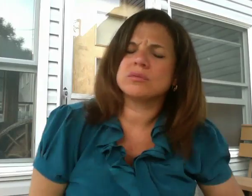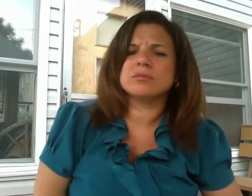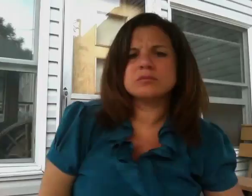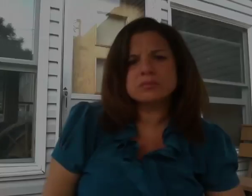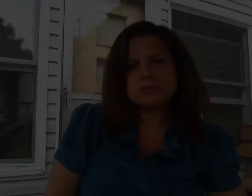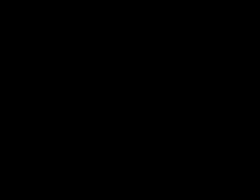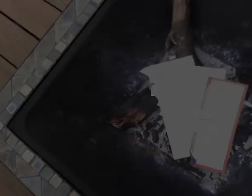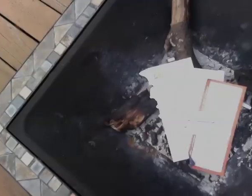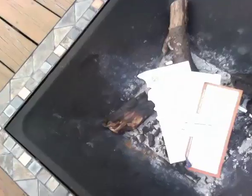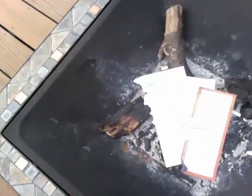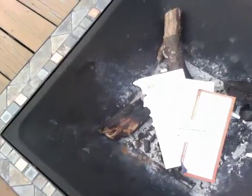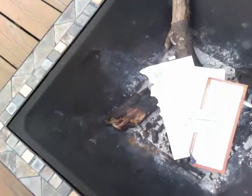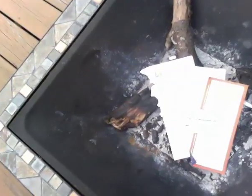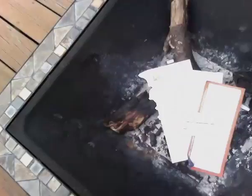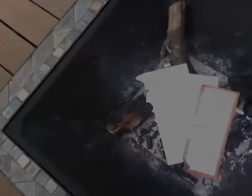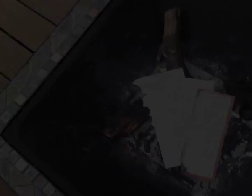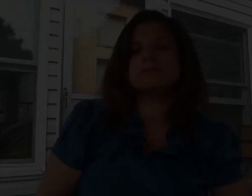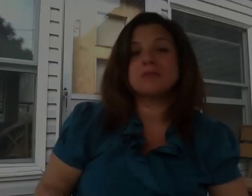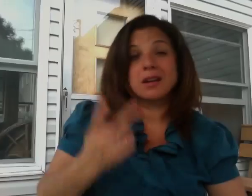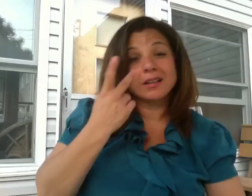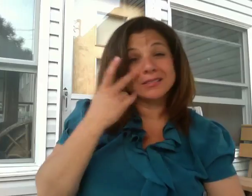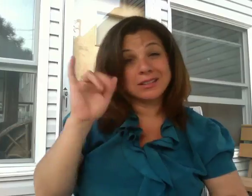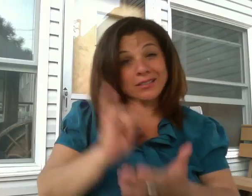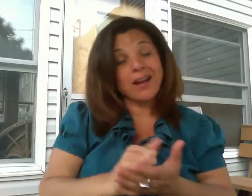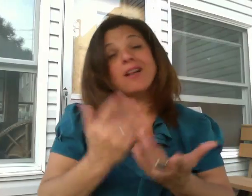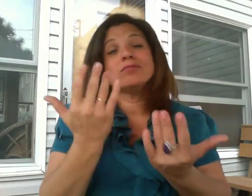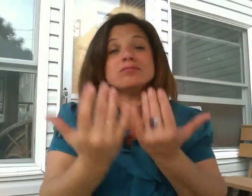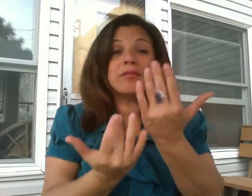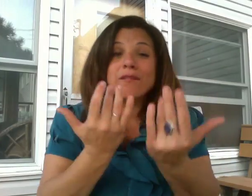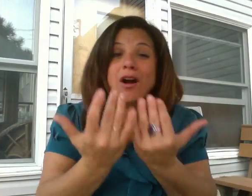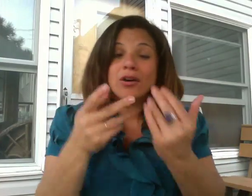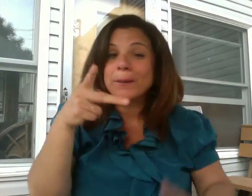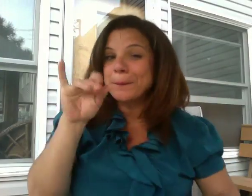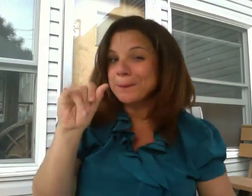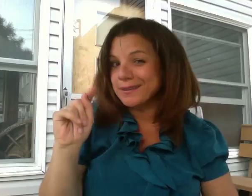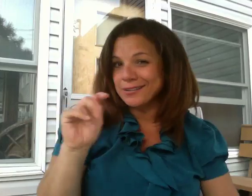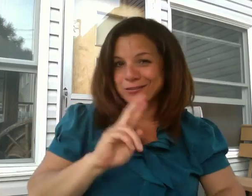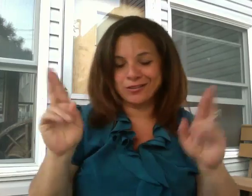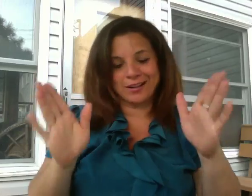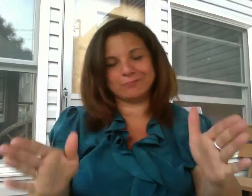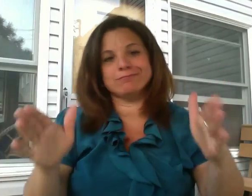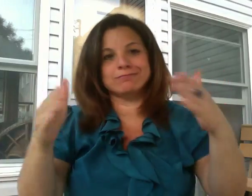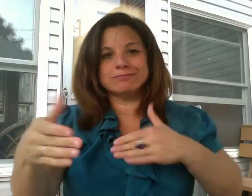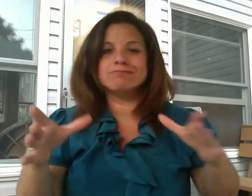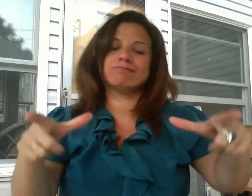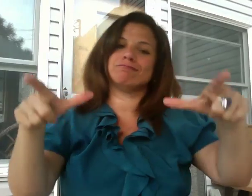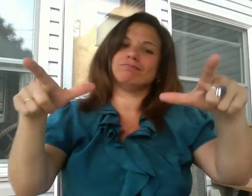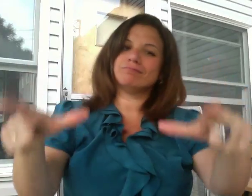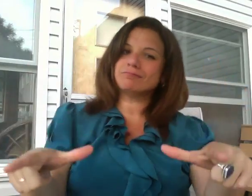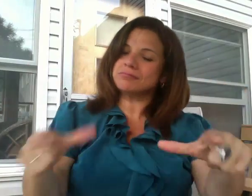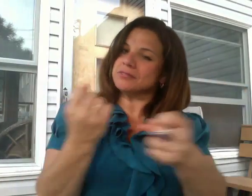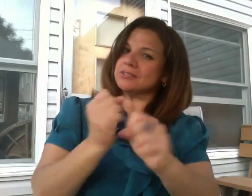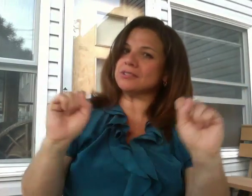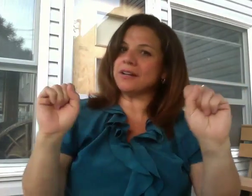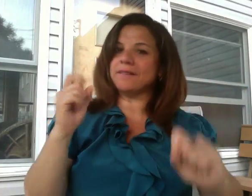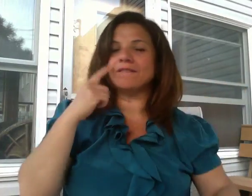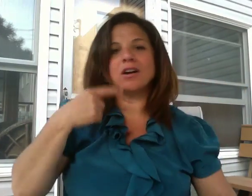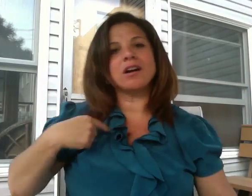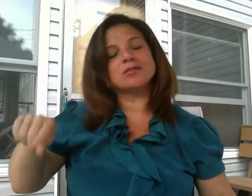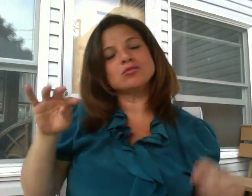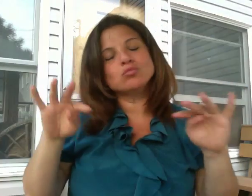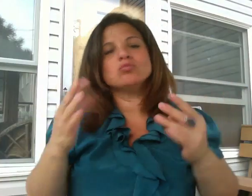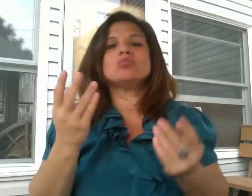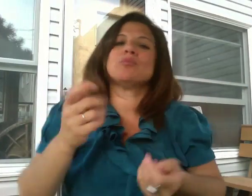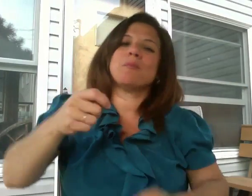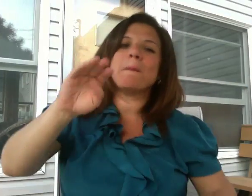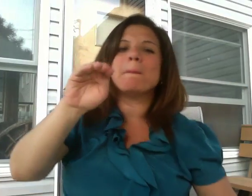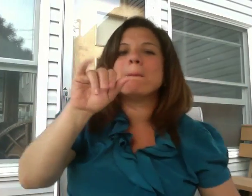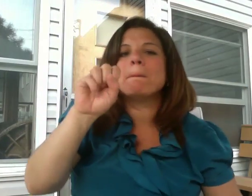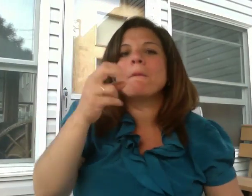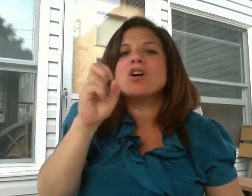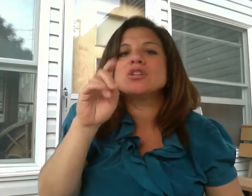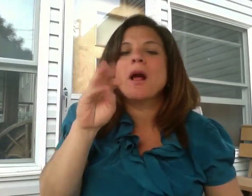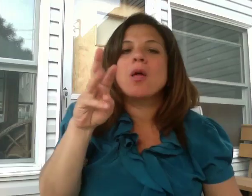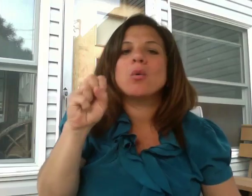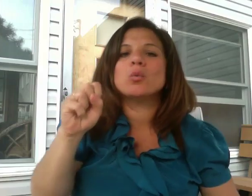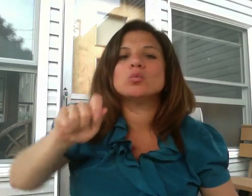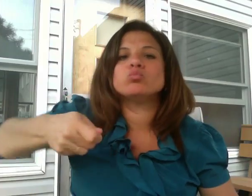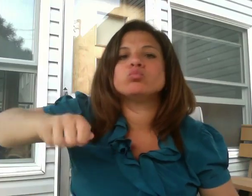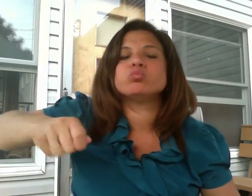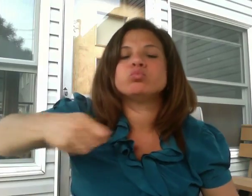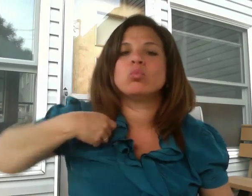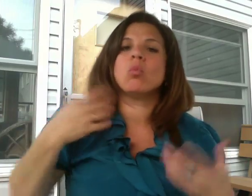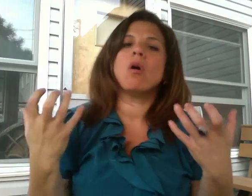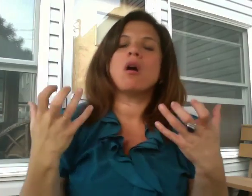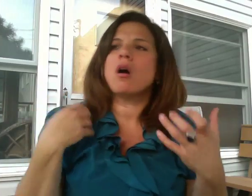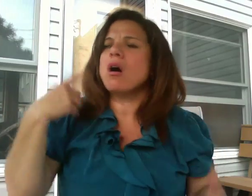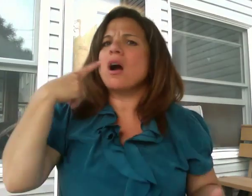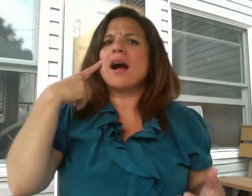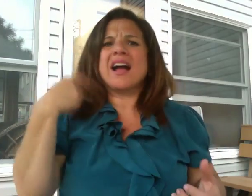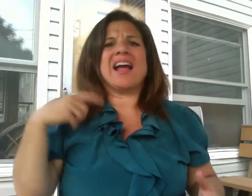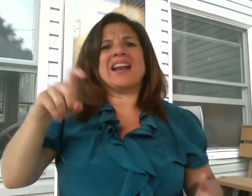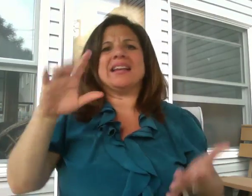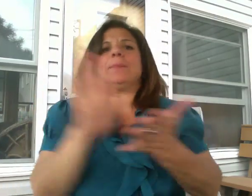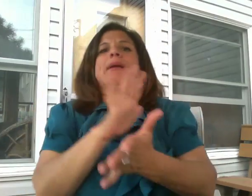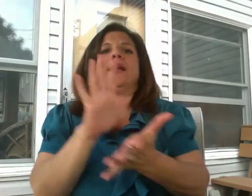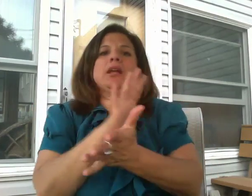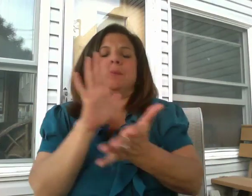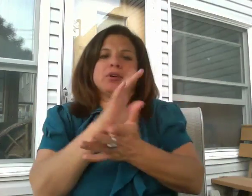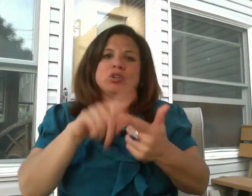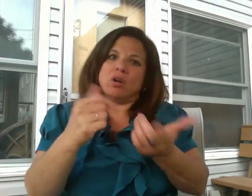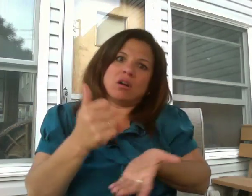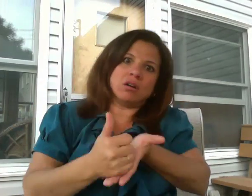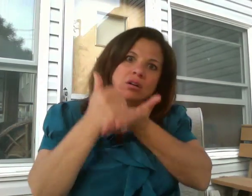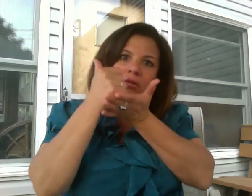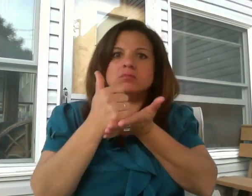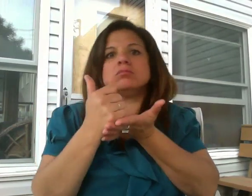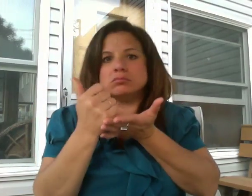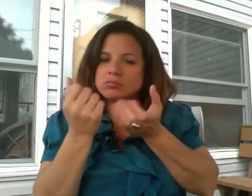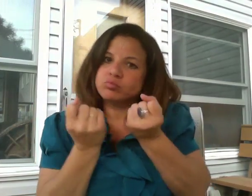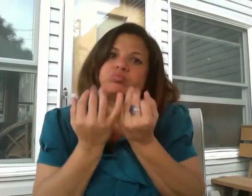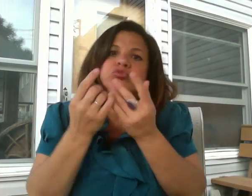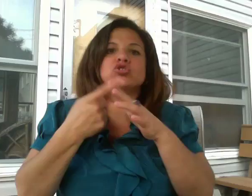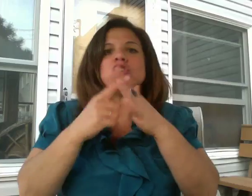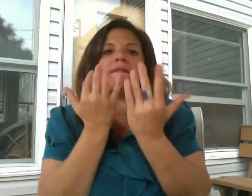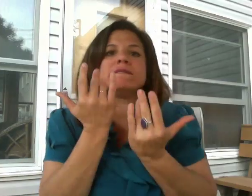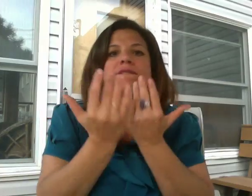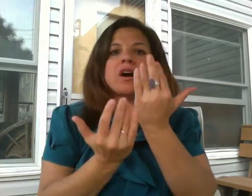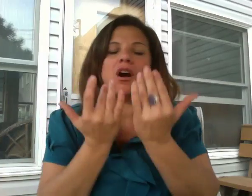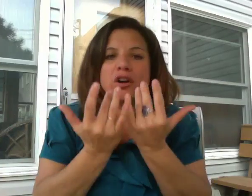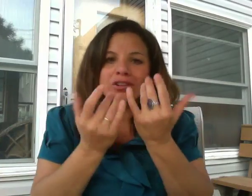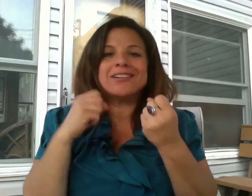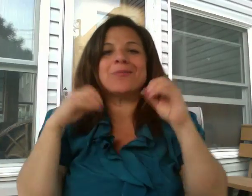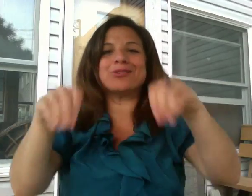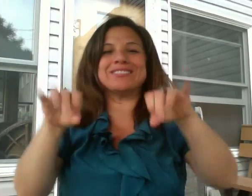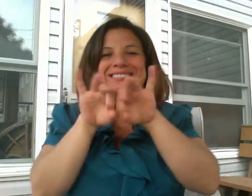See that fire pit? It is ready and safe for us to watch and roast marshmallows. So I just realized that I need to have some paper to help start the fire so that